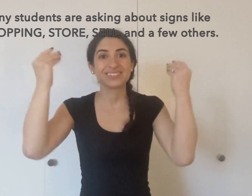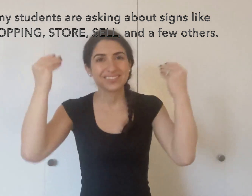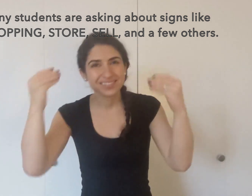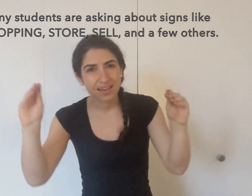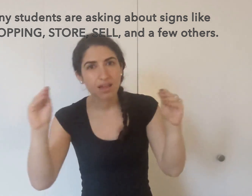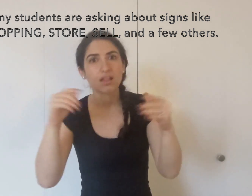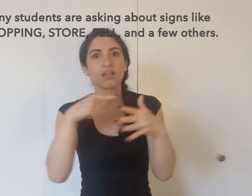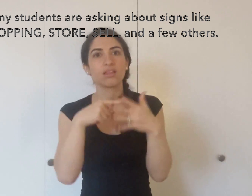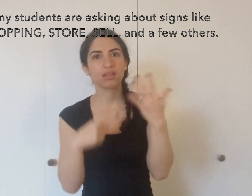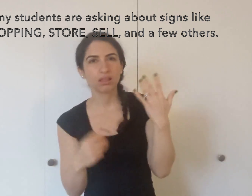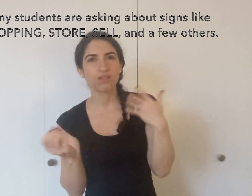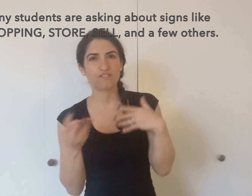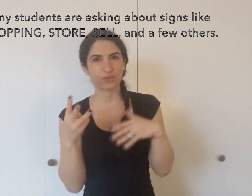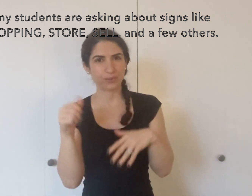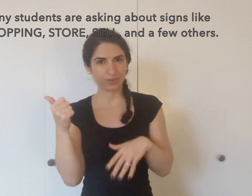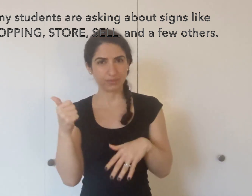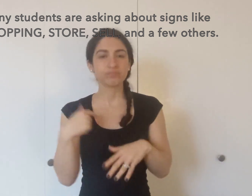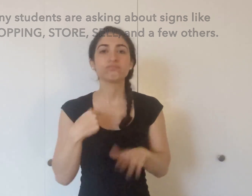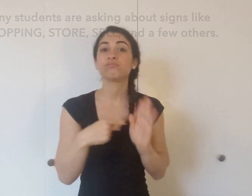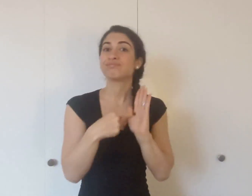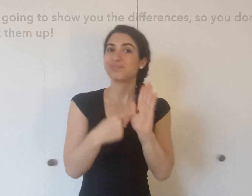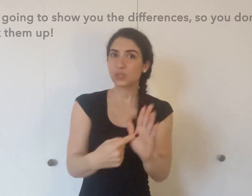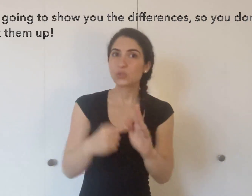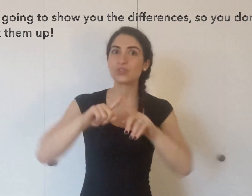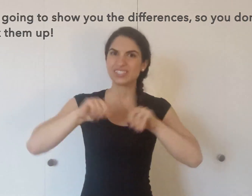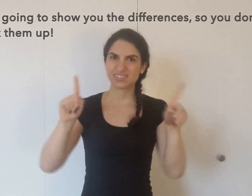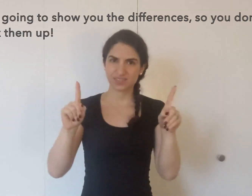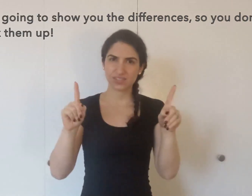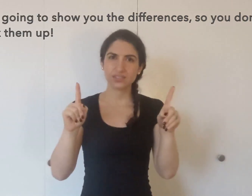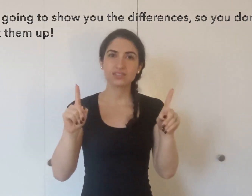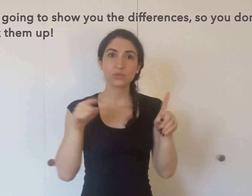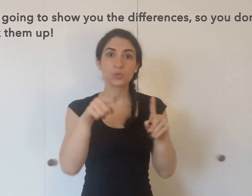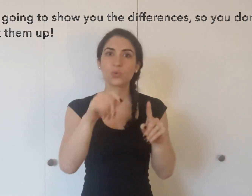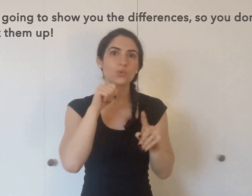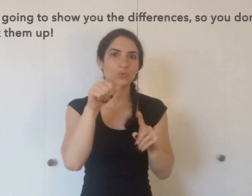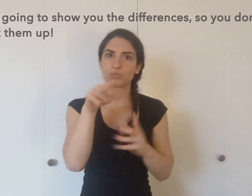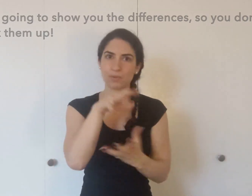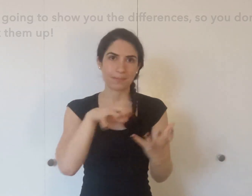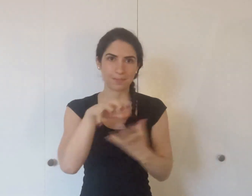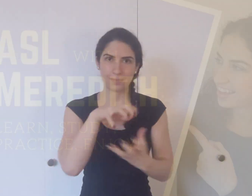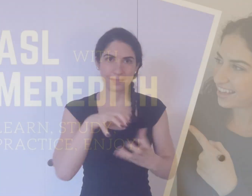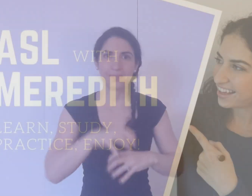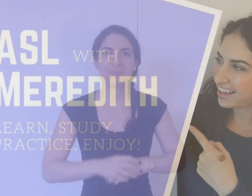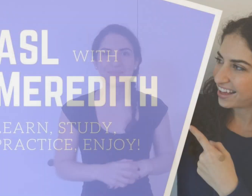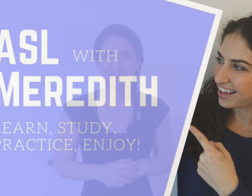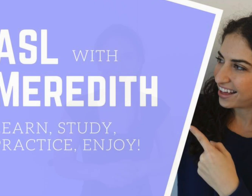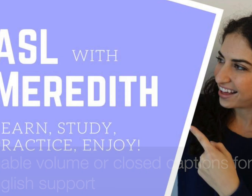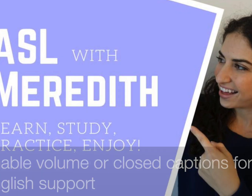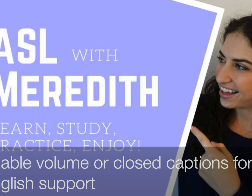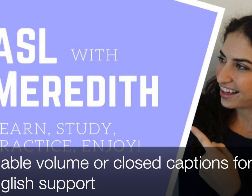I'm going to show you the differences, so you don't mix these up.